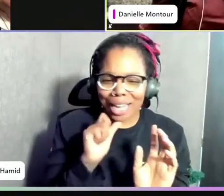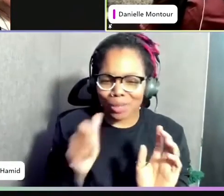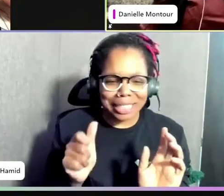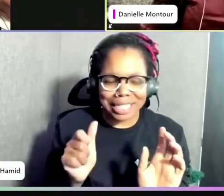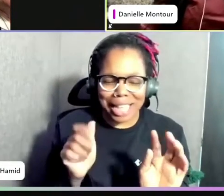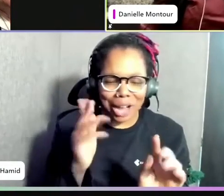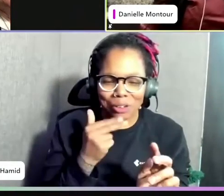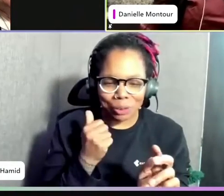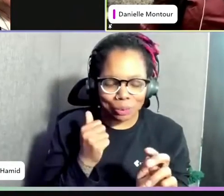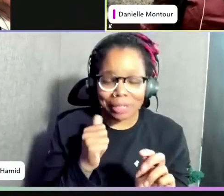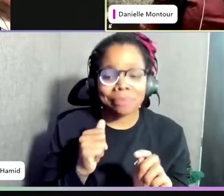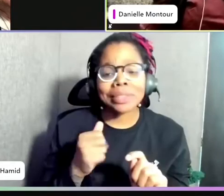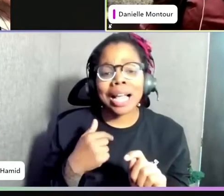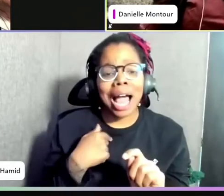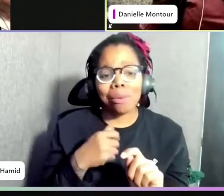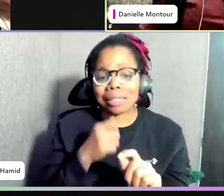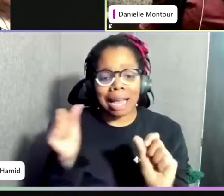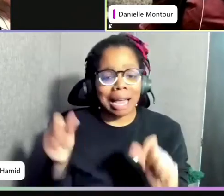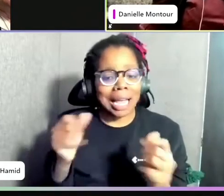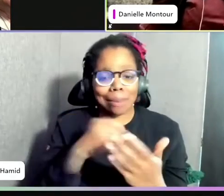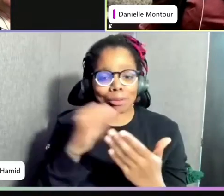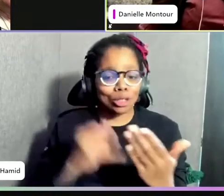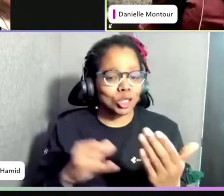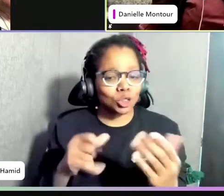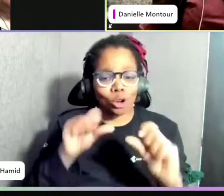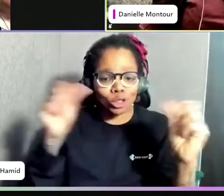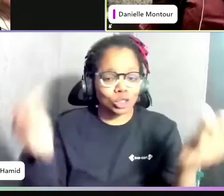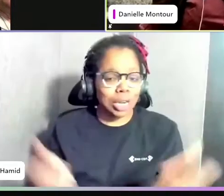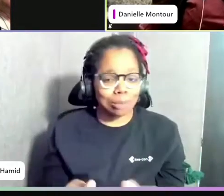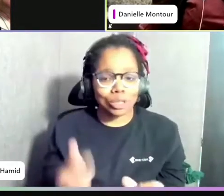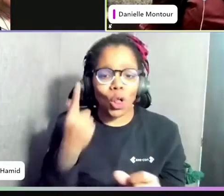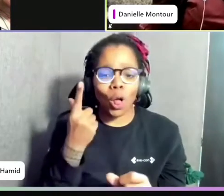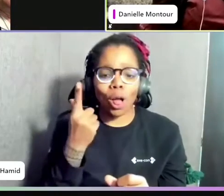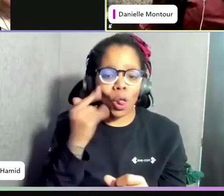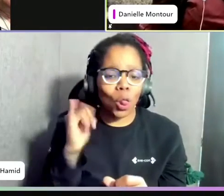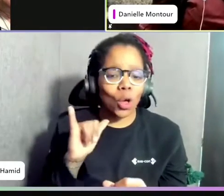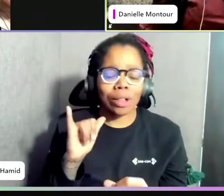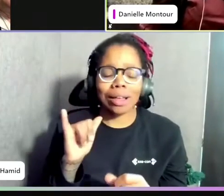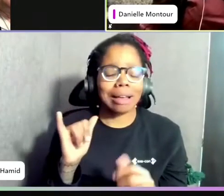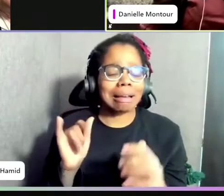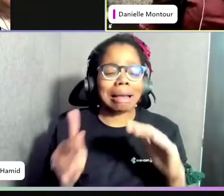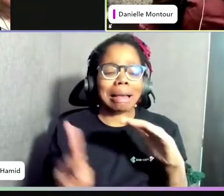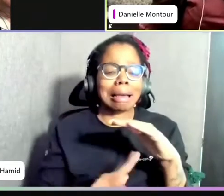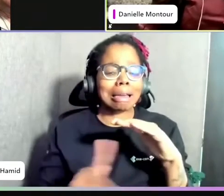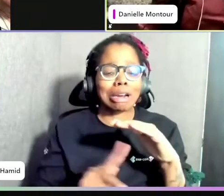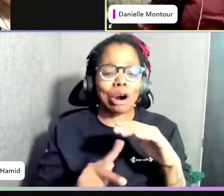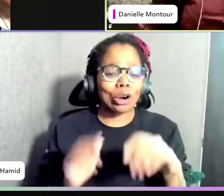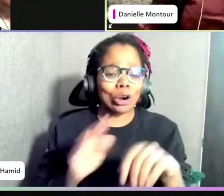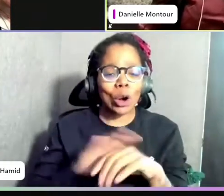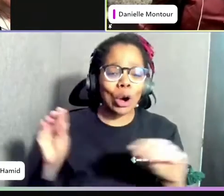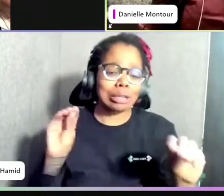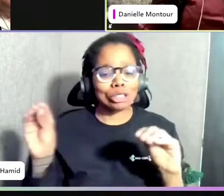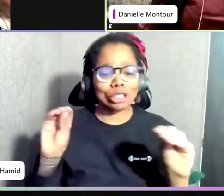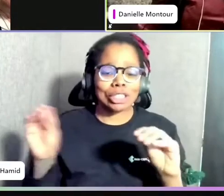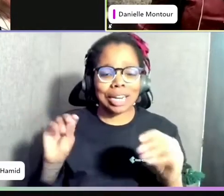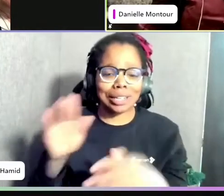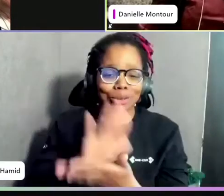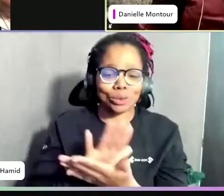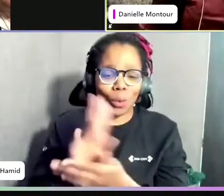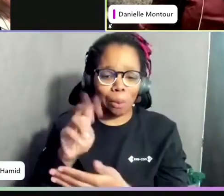that I M terrible as a drawer appeared for a lot of time my circles kind of look like a penis. It was not very cute I